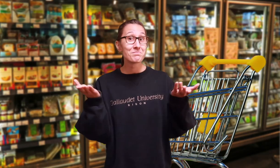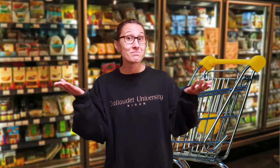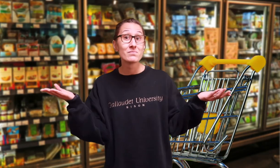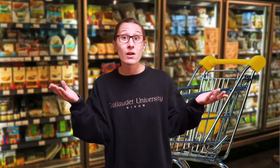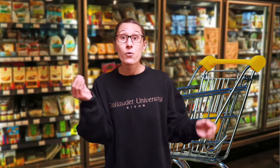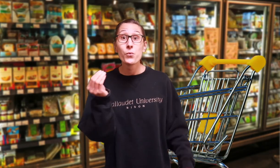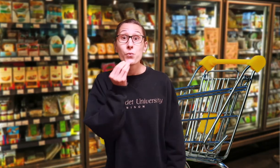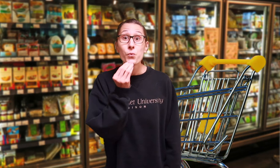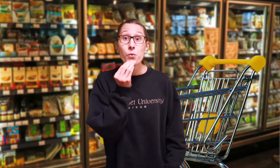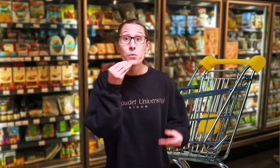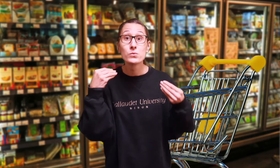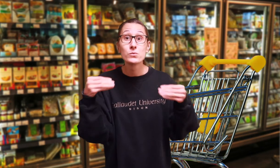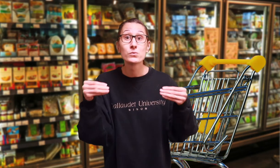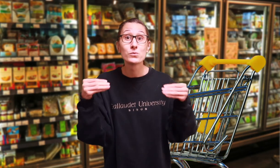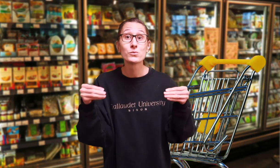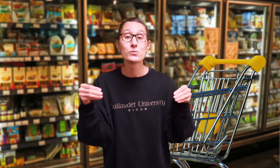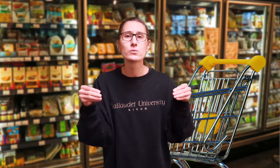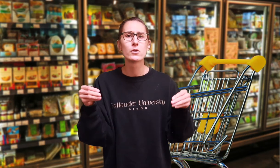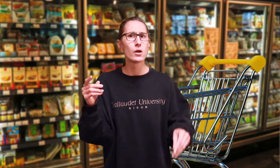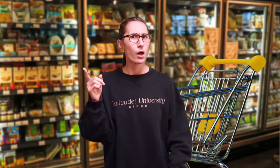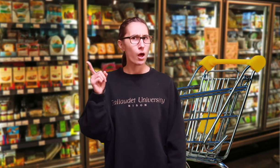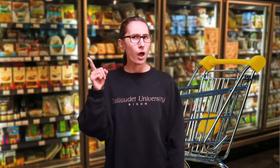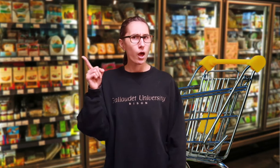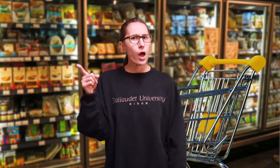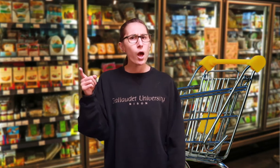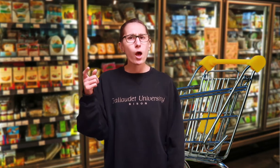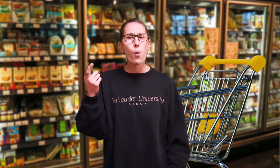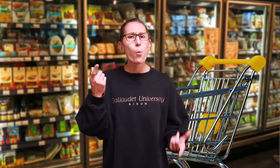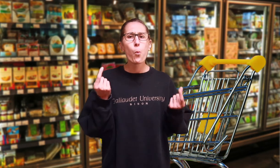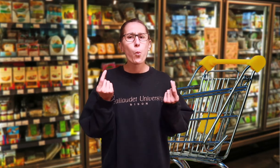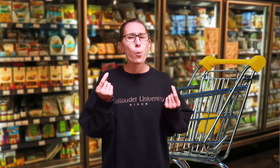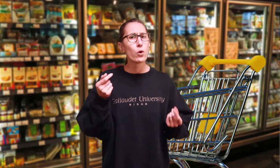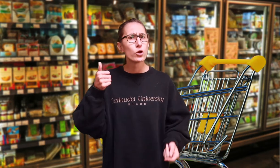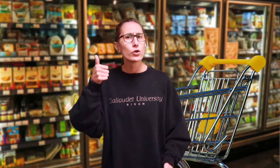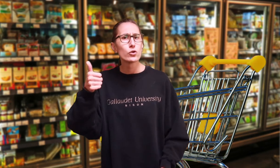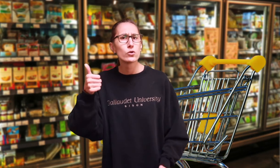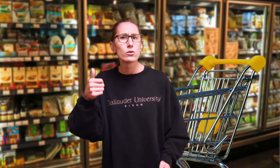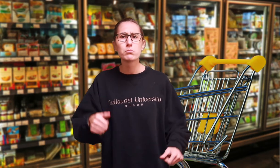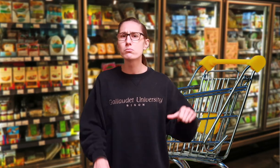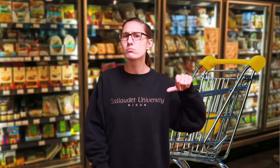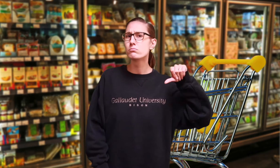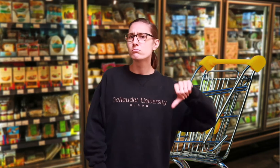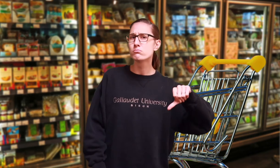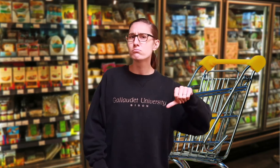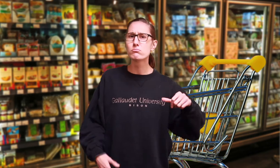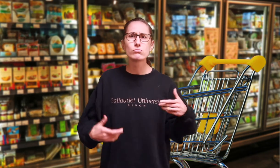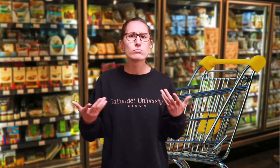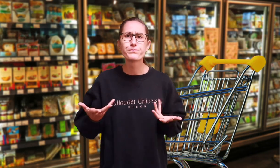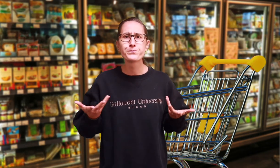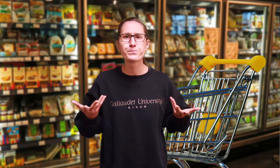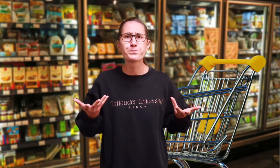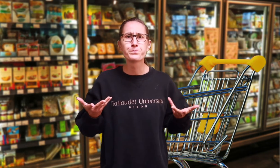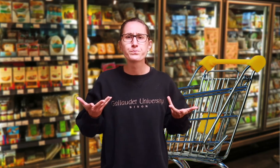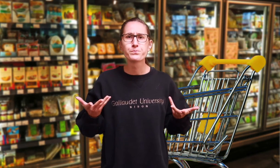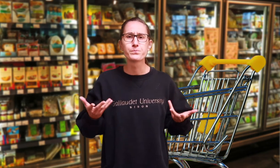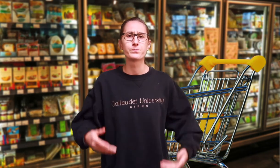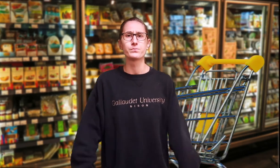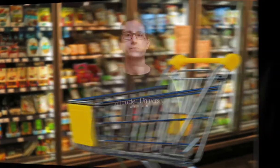What are rules in the store?